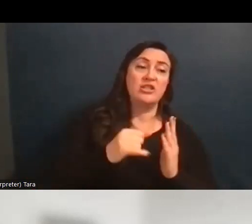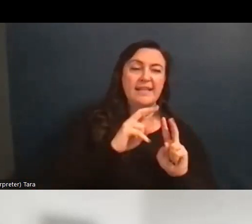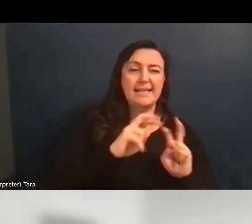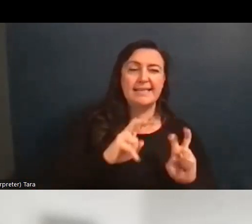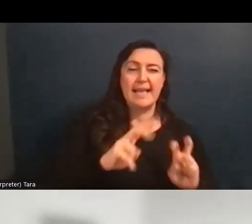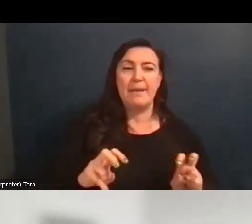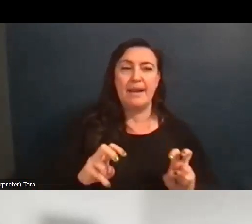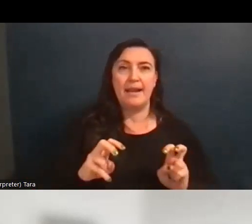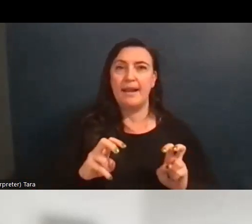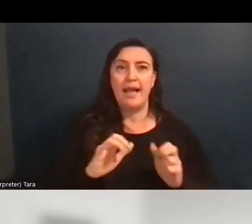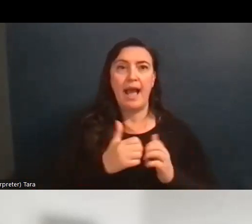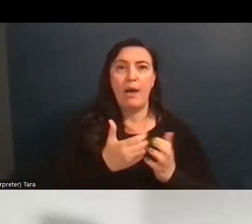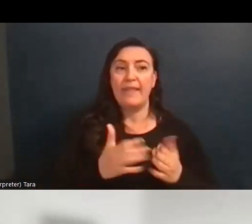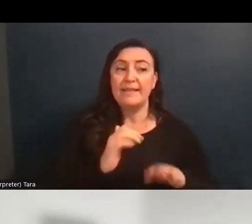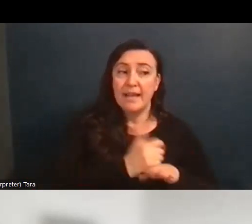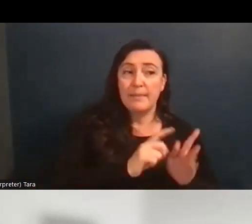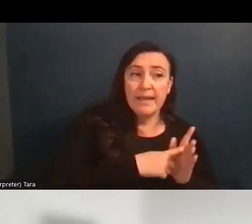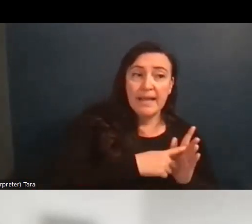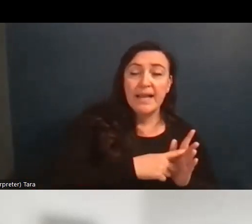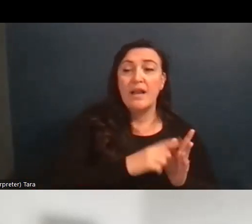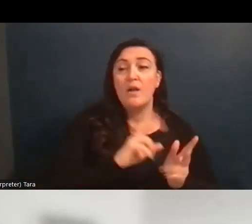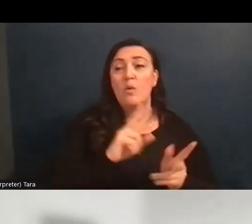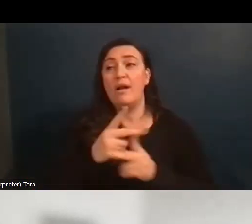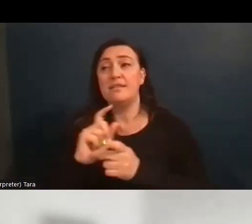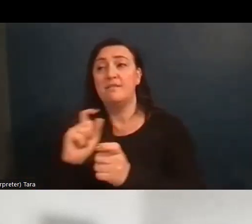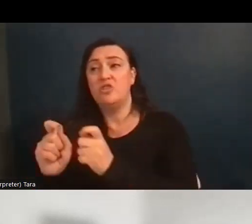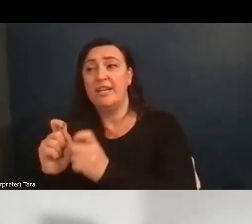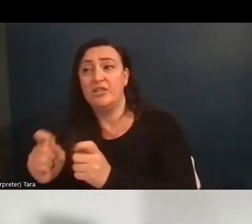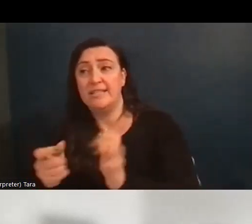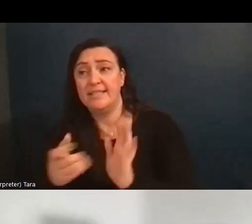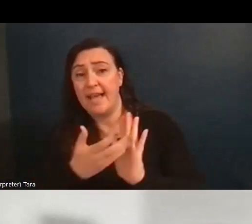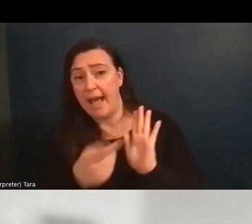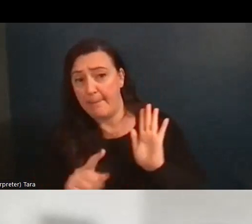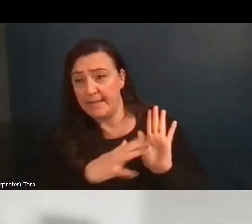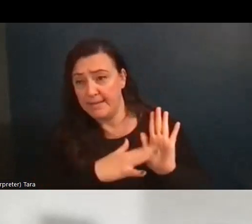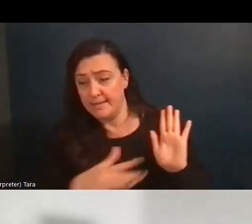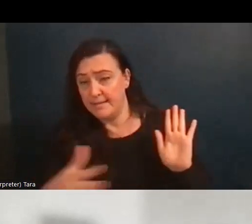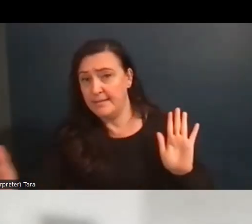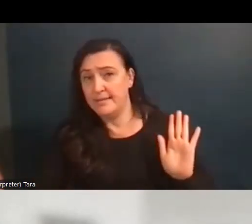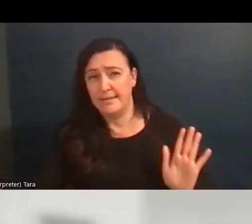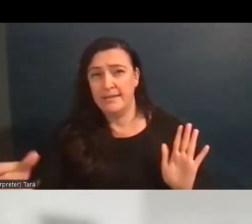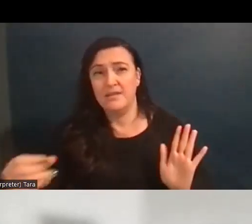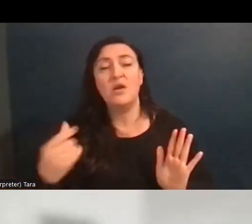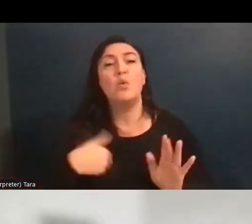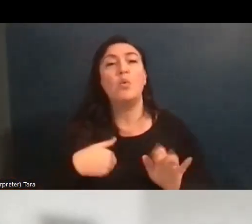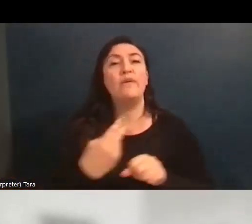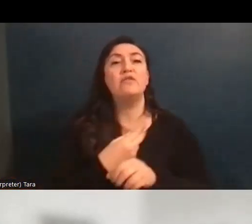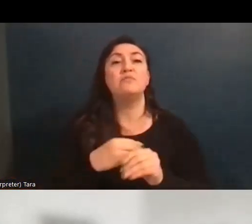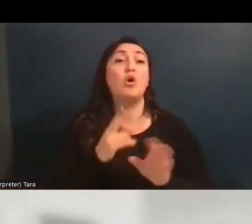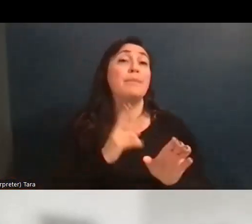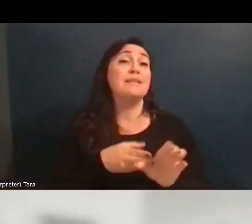out at the start and what kinds of changes have been made and try it. So it's we've used much more participatory approaches and